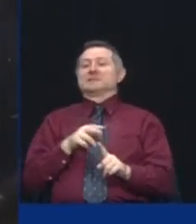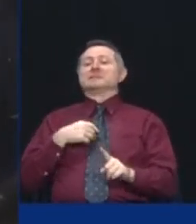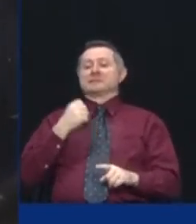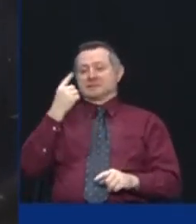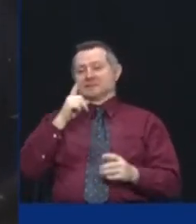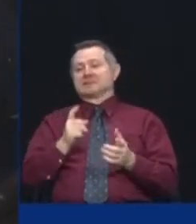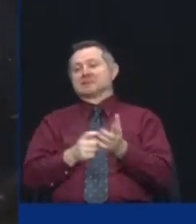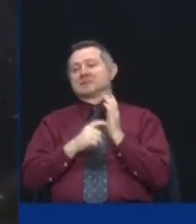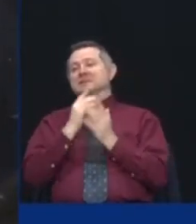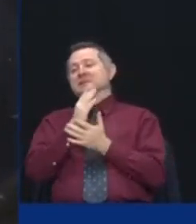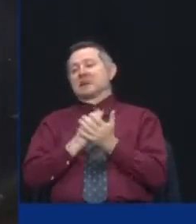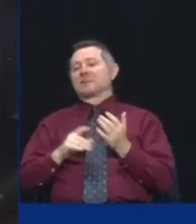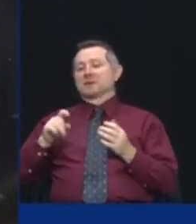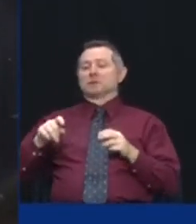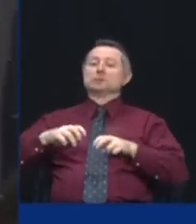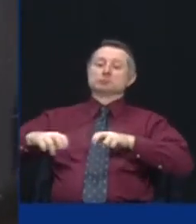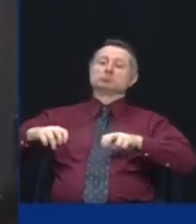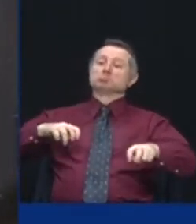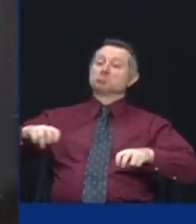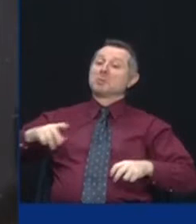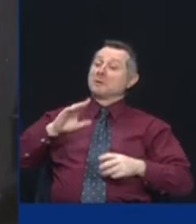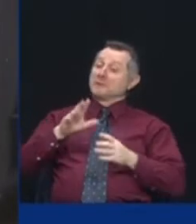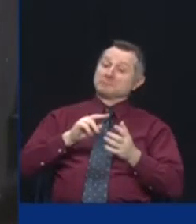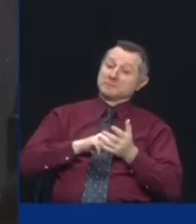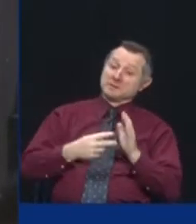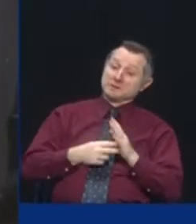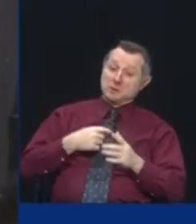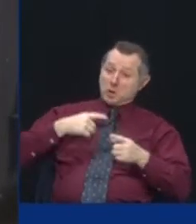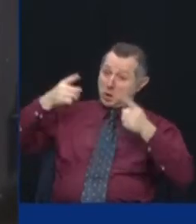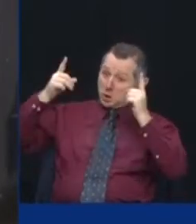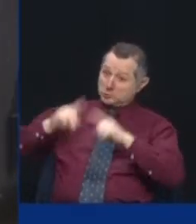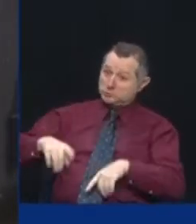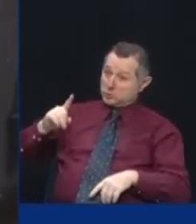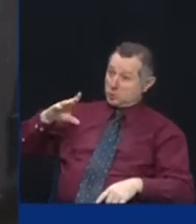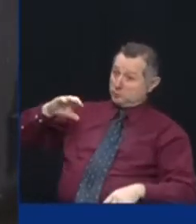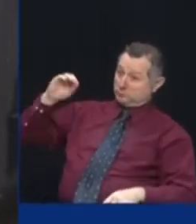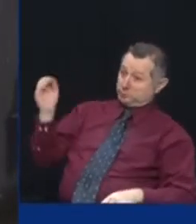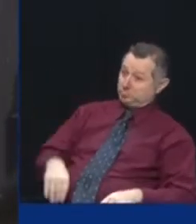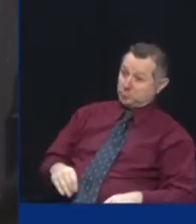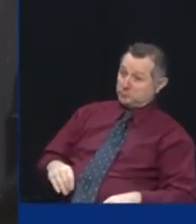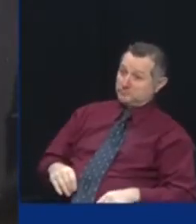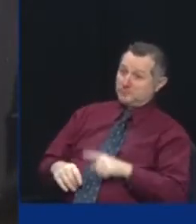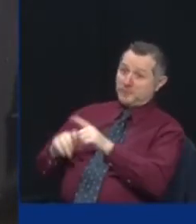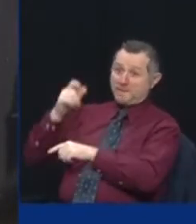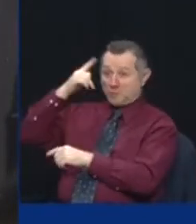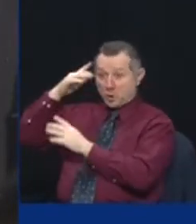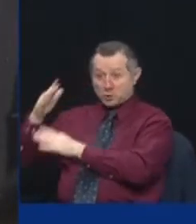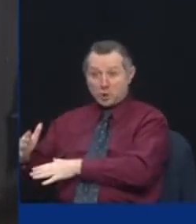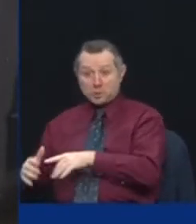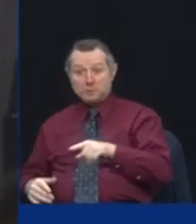OUTDOOR FACILITY. FROM OUR STANDPOINT, WE STILL NEED SOME SOCIAL DISTANCING, WHICH IS NOT TO SAY WE AGREE